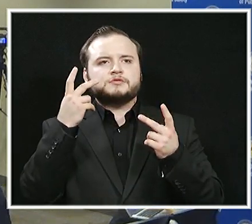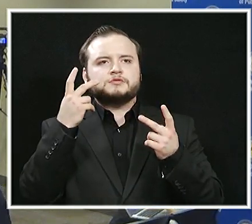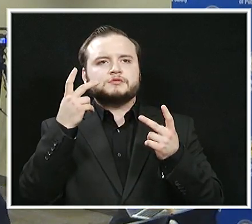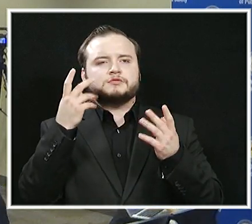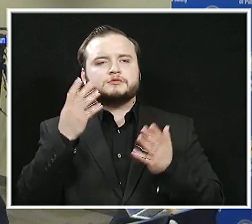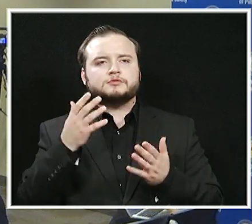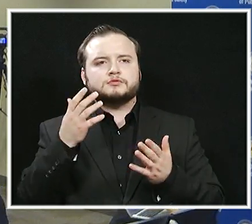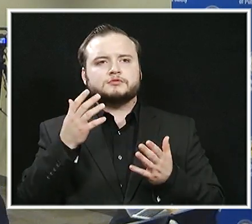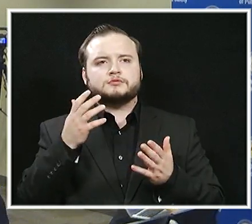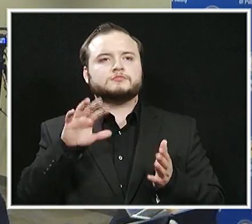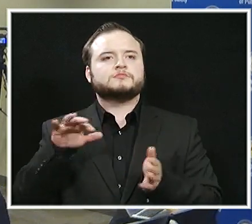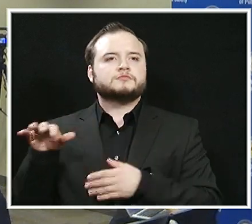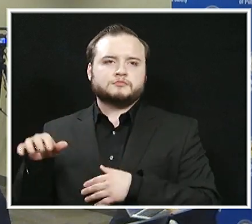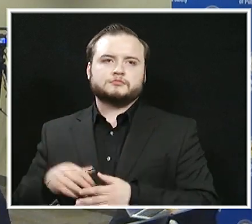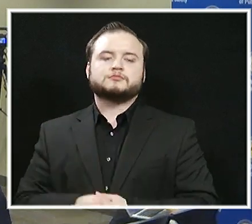federal --